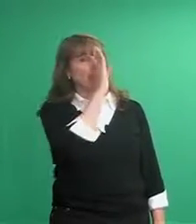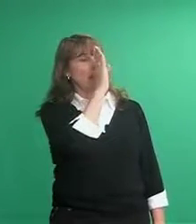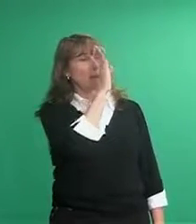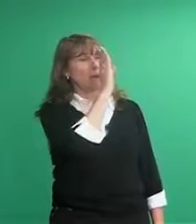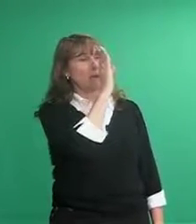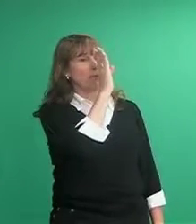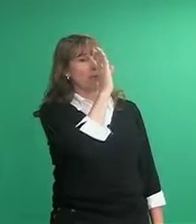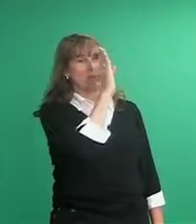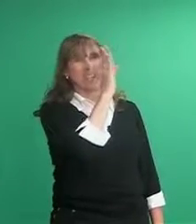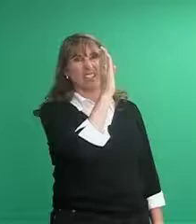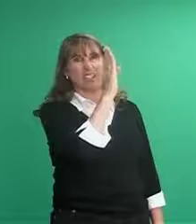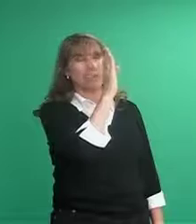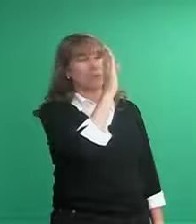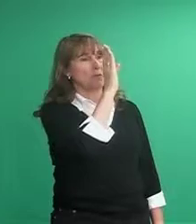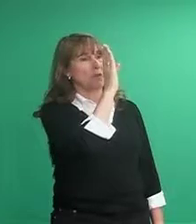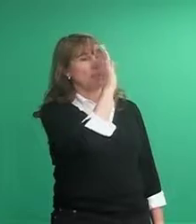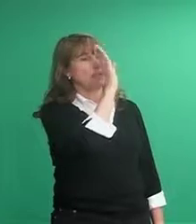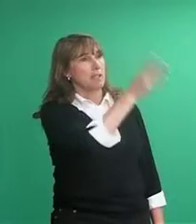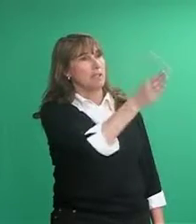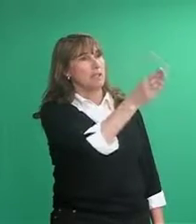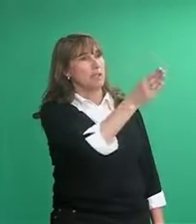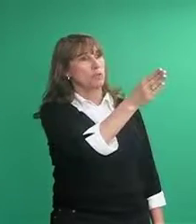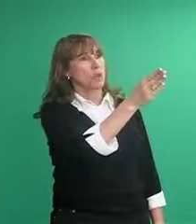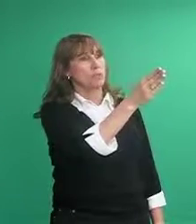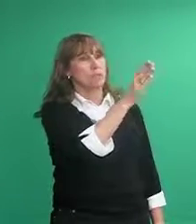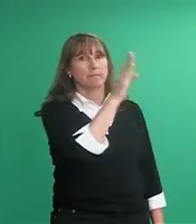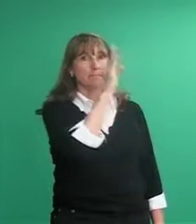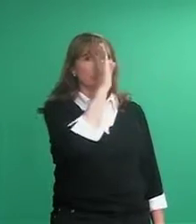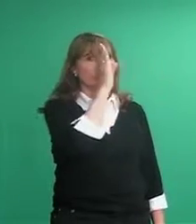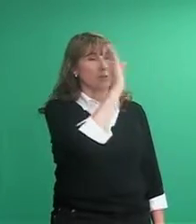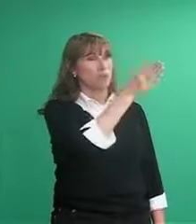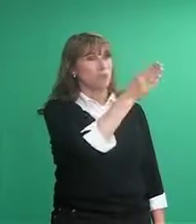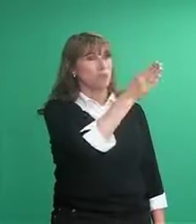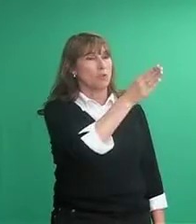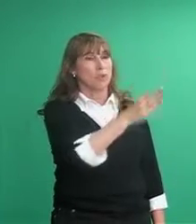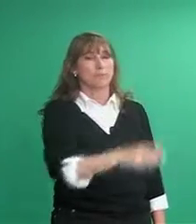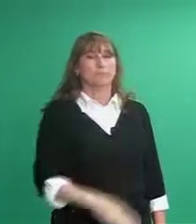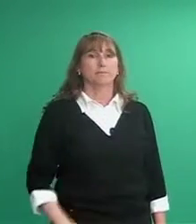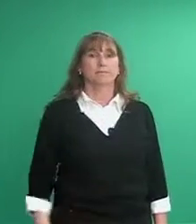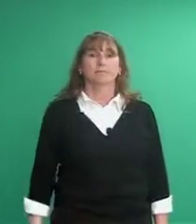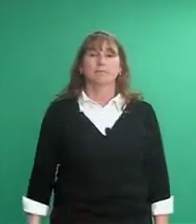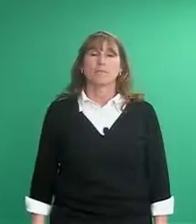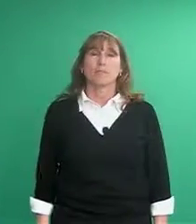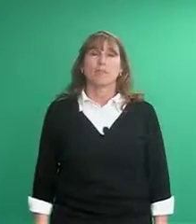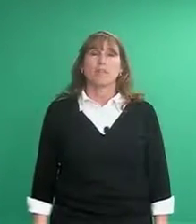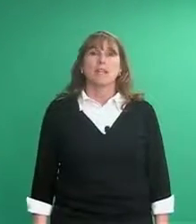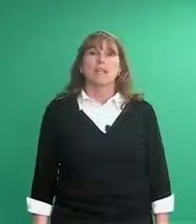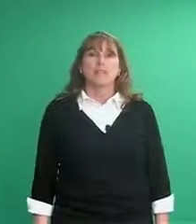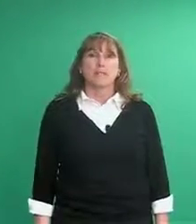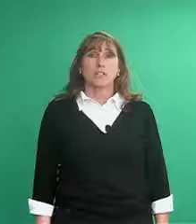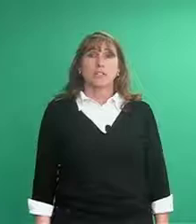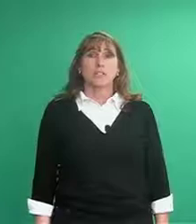and come out from, like the center your face and go straight. straight near